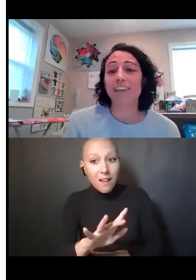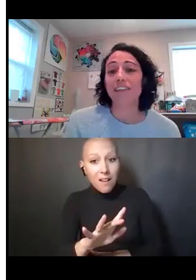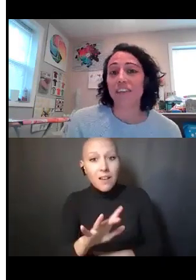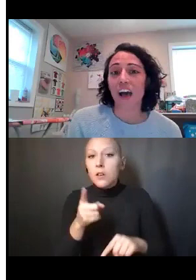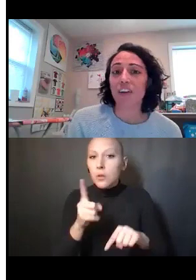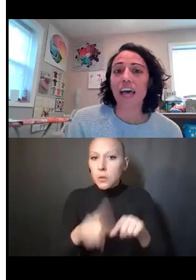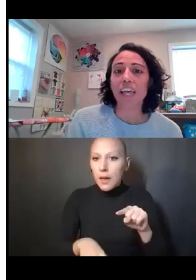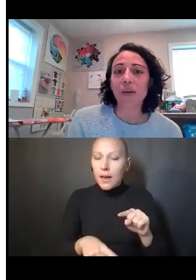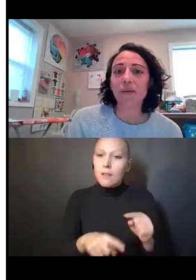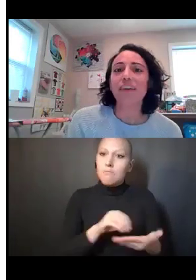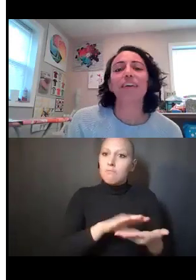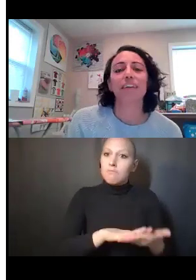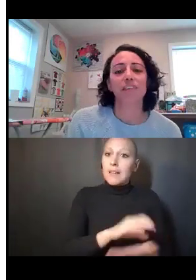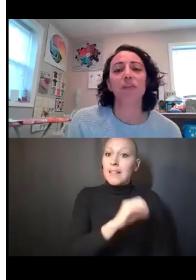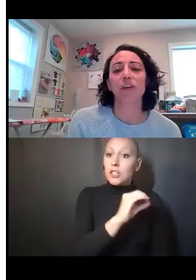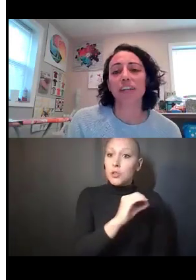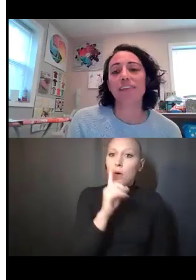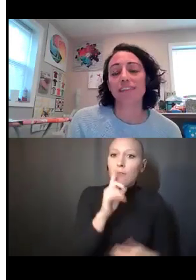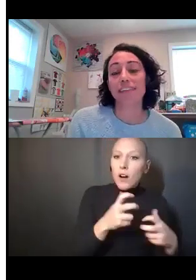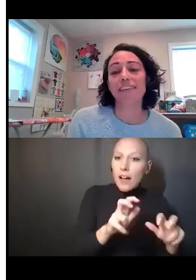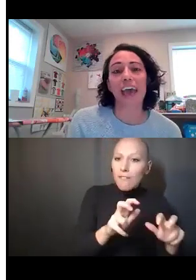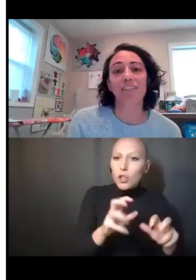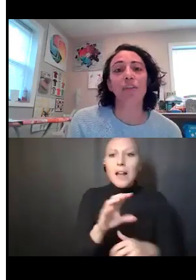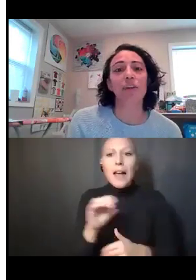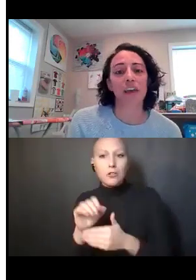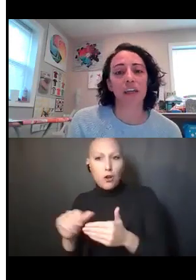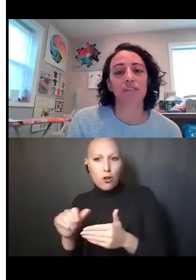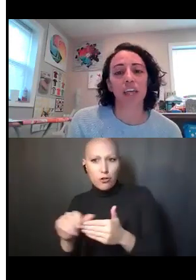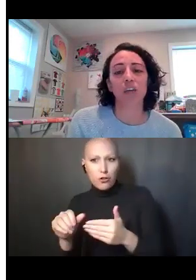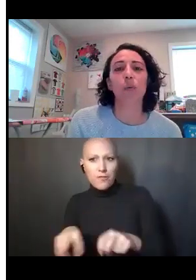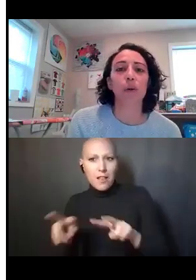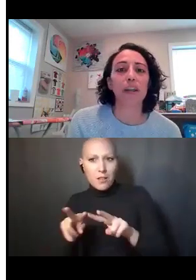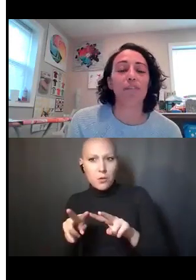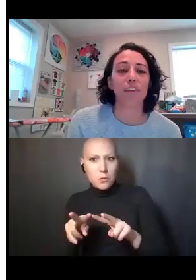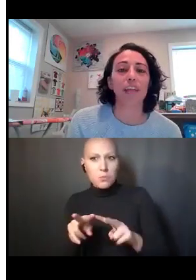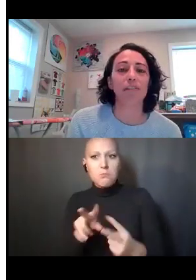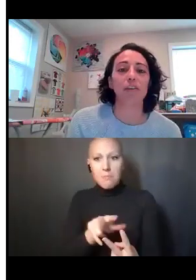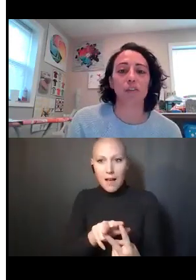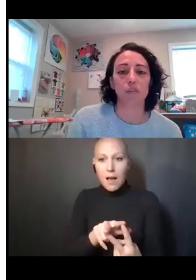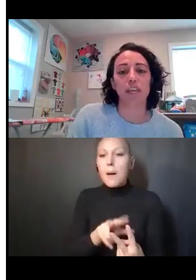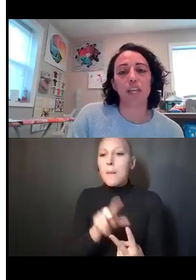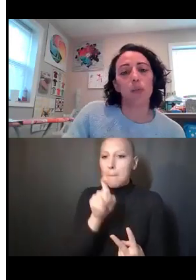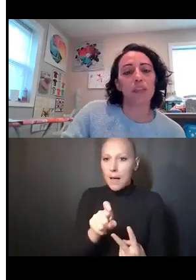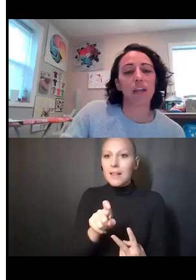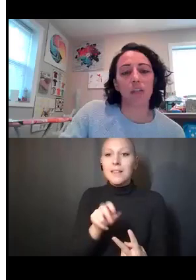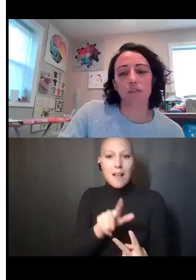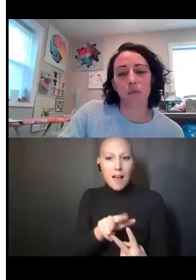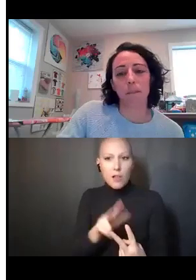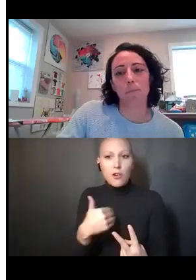and the dollar value. So it does need to have either a dollar value, or an effort level associated with it on the form.